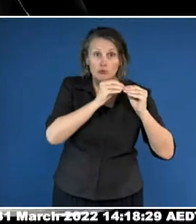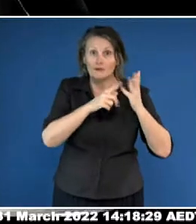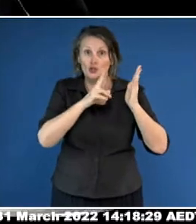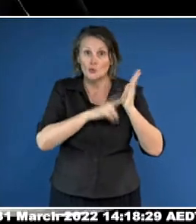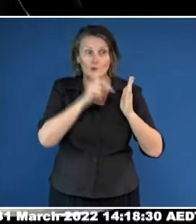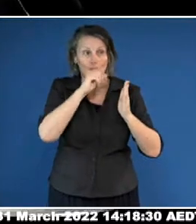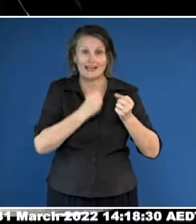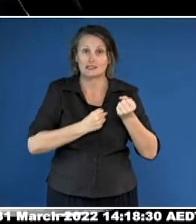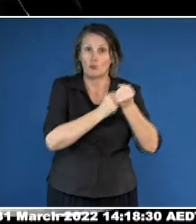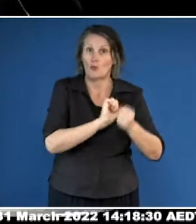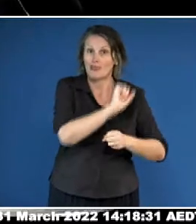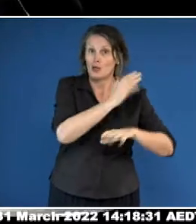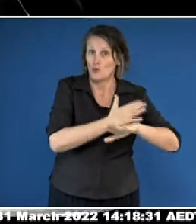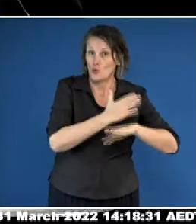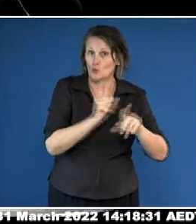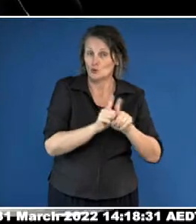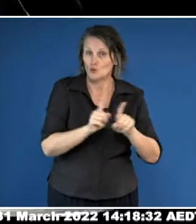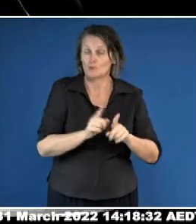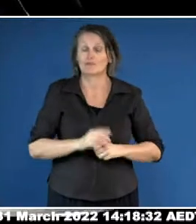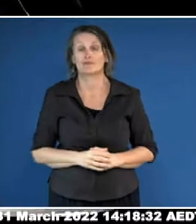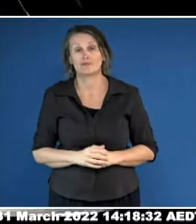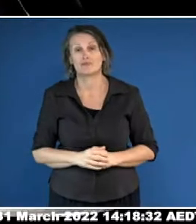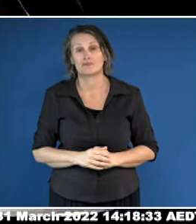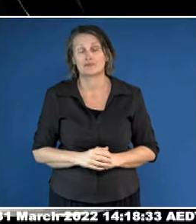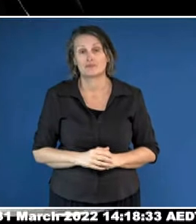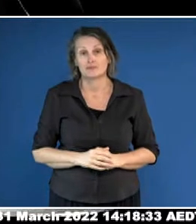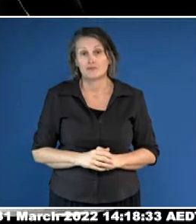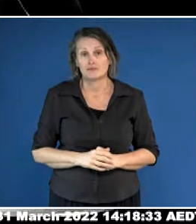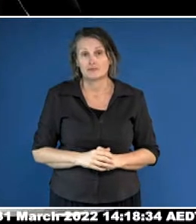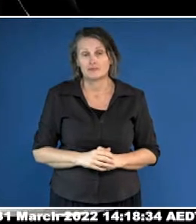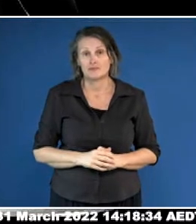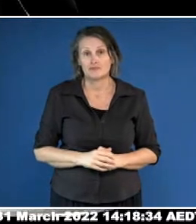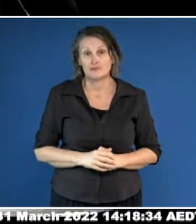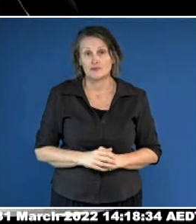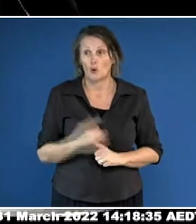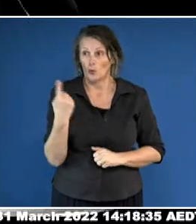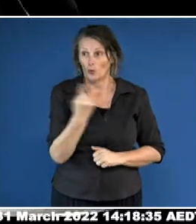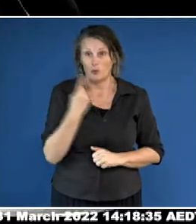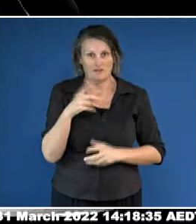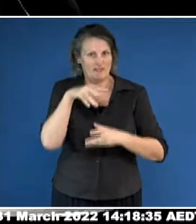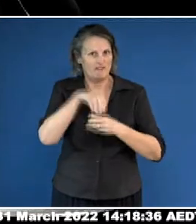We have undertaken a lot of critically acclaimed national projects and also international projects.